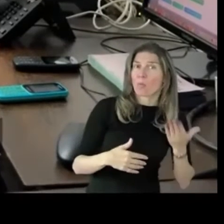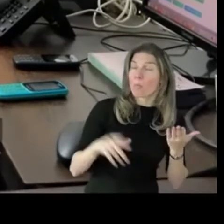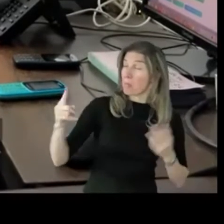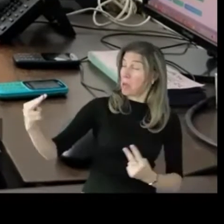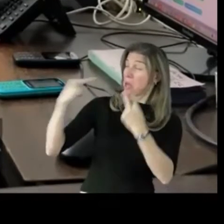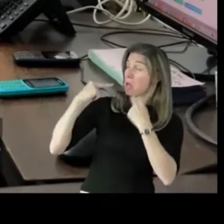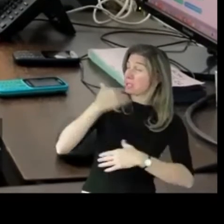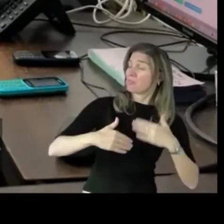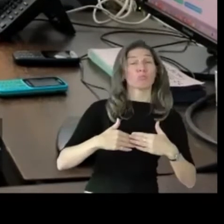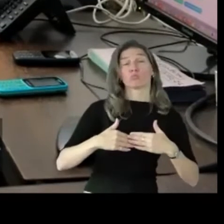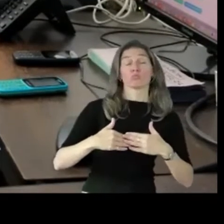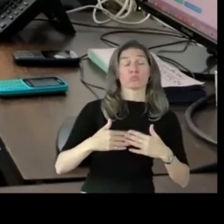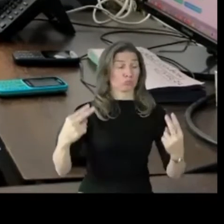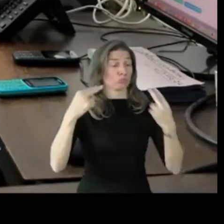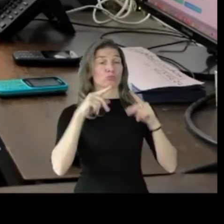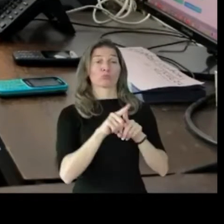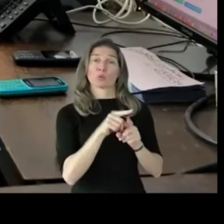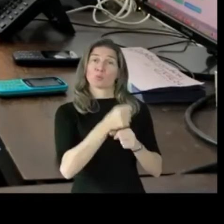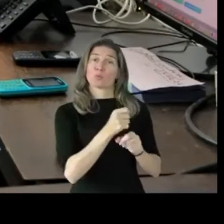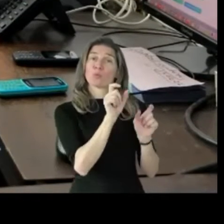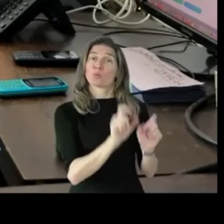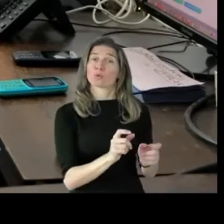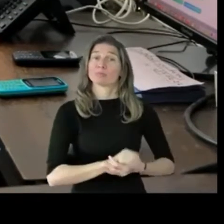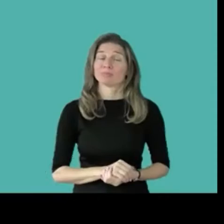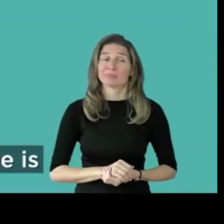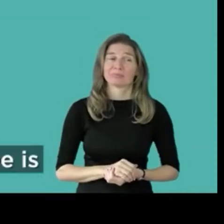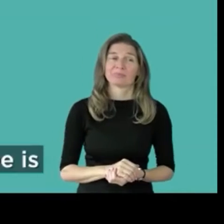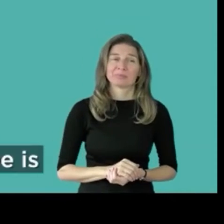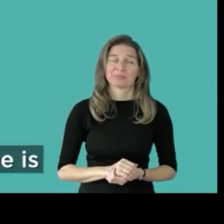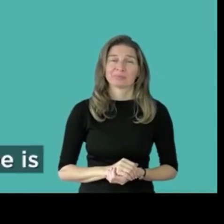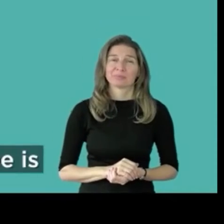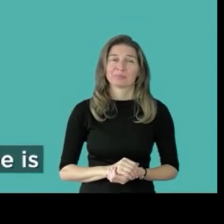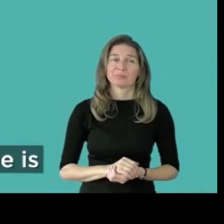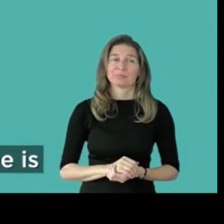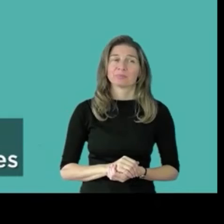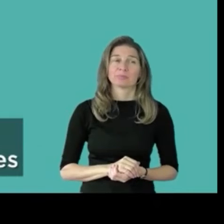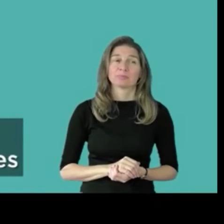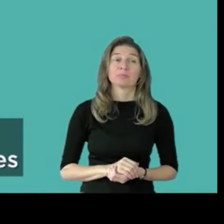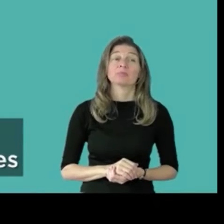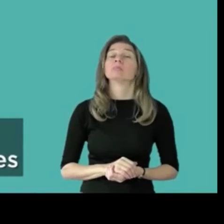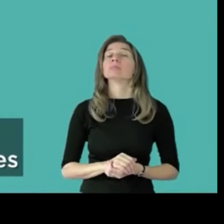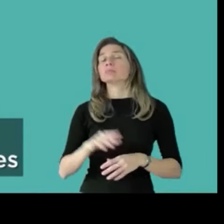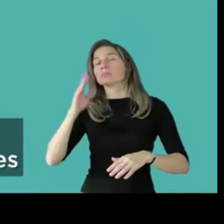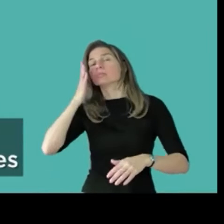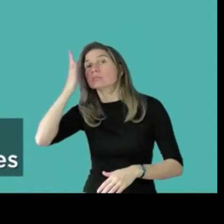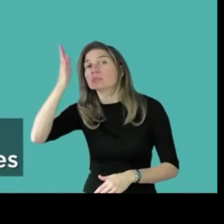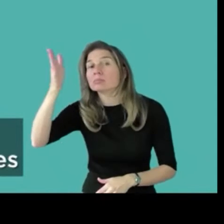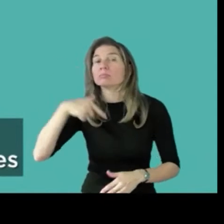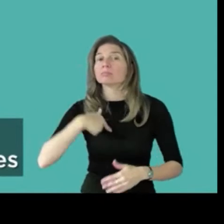but they'll never think of me like that. What I’d want to see is employment of persons with disabilities